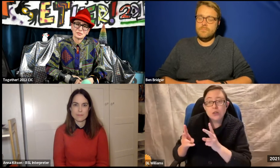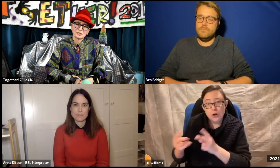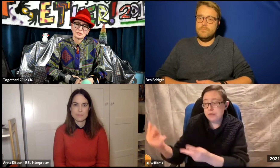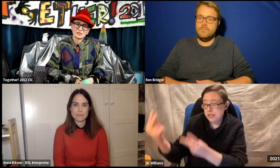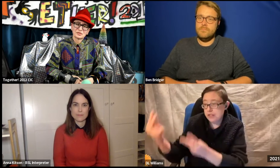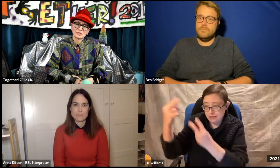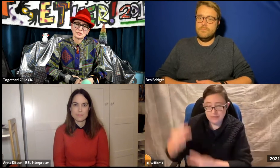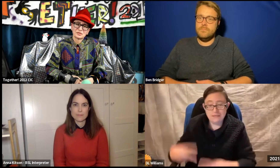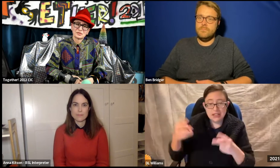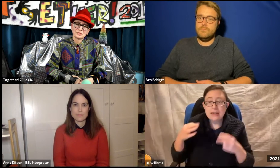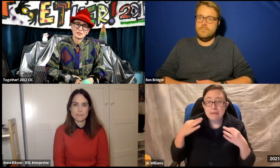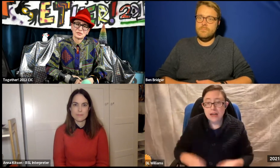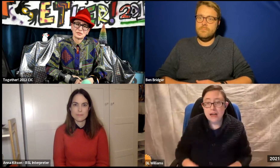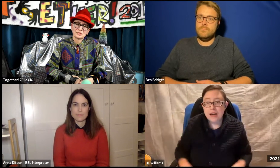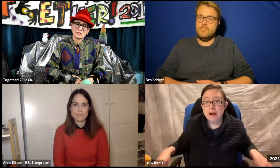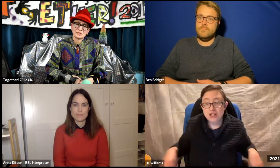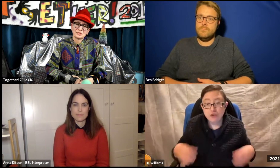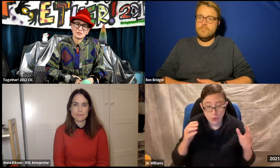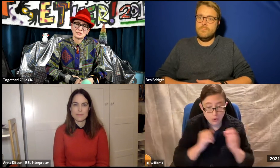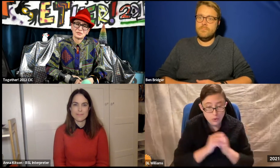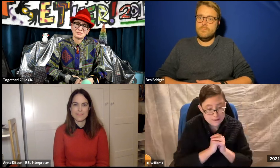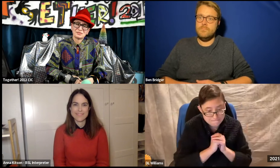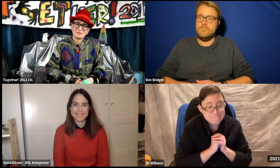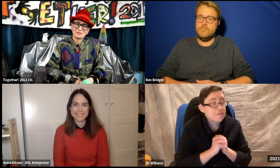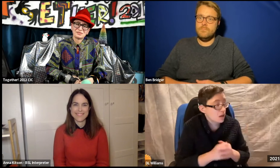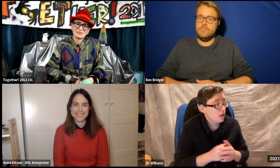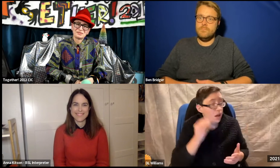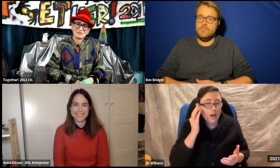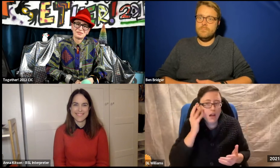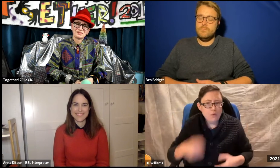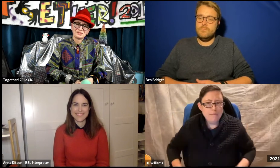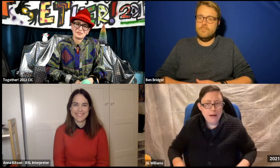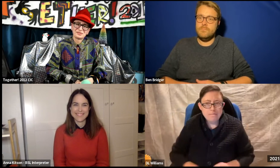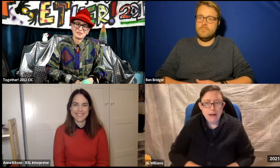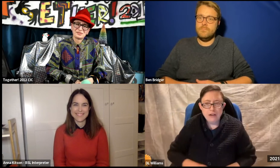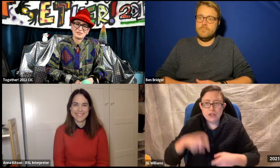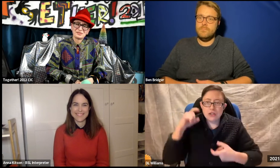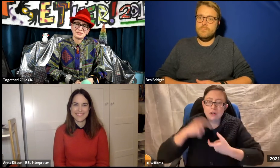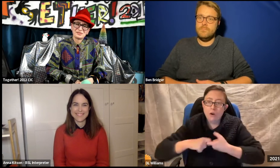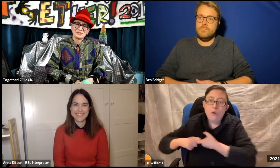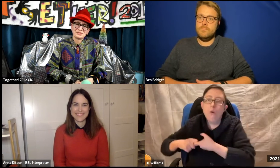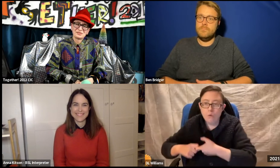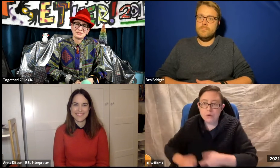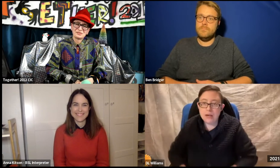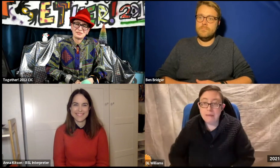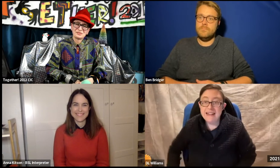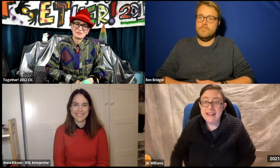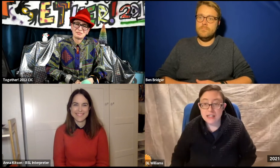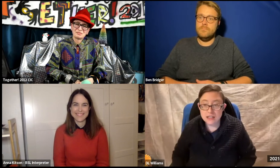terps have seen me in my drawers, and when my belt got caught in my knickers, one nearly saw a lot more.